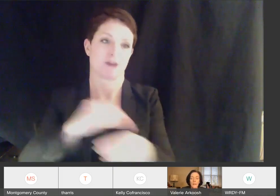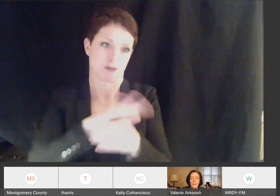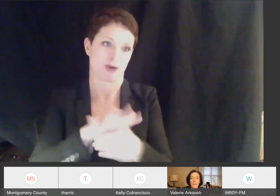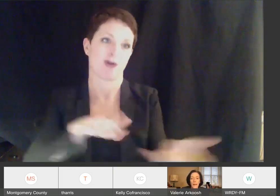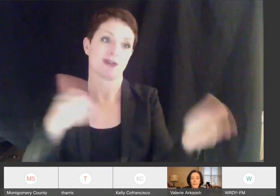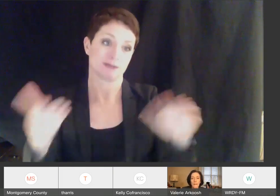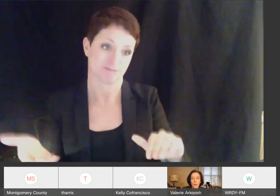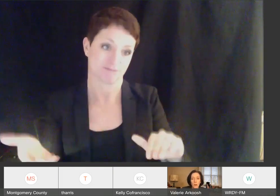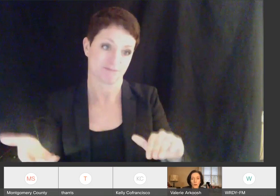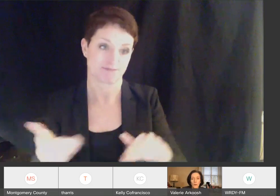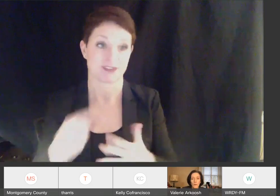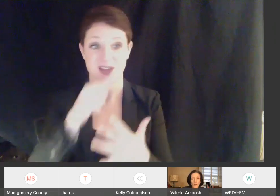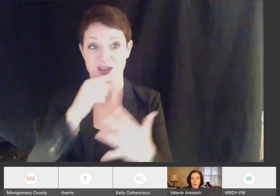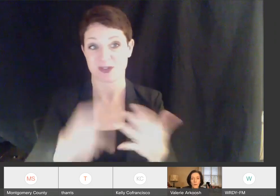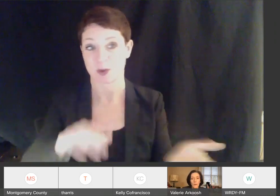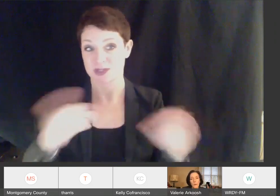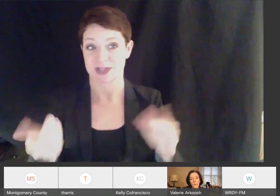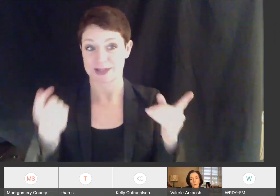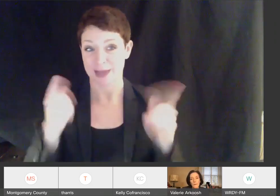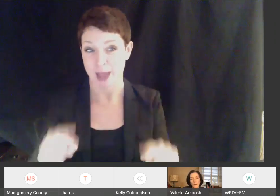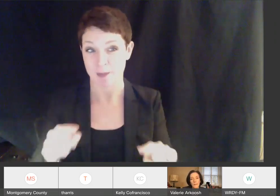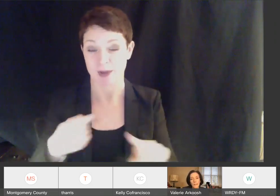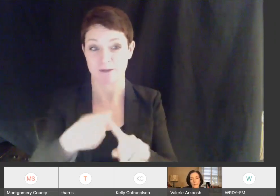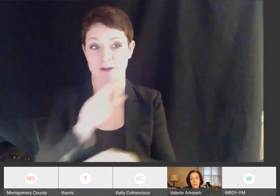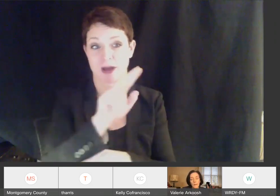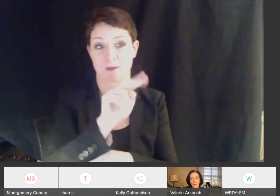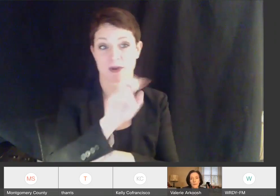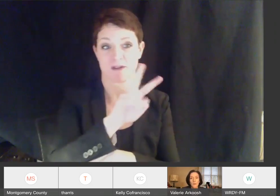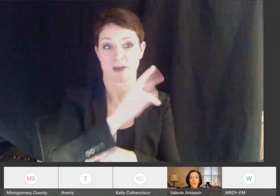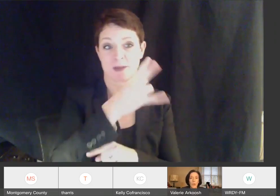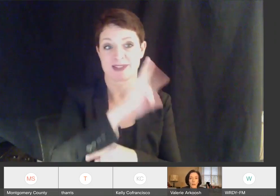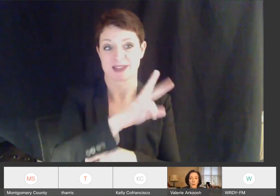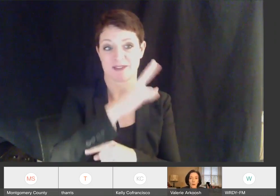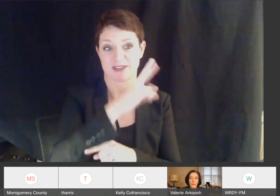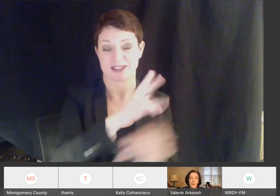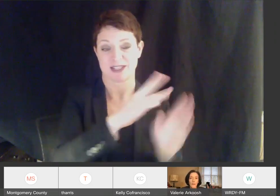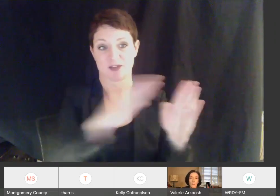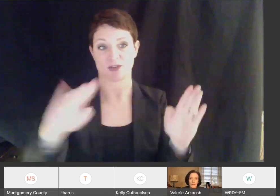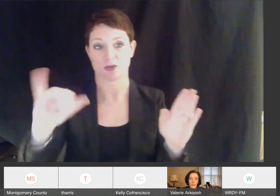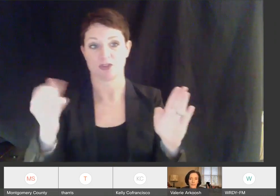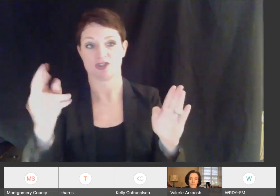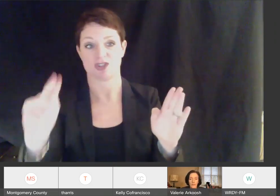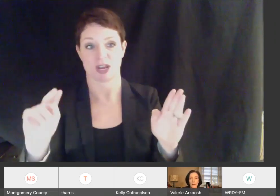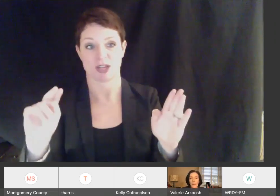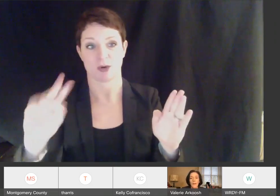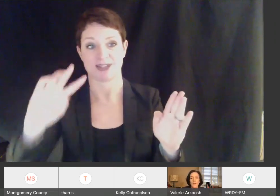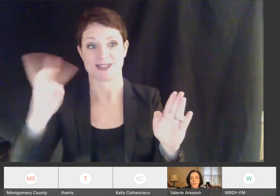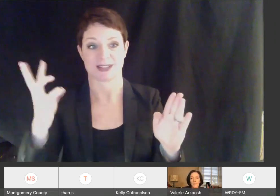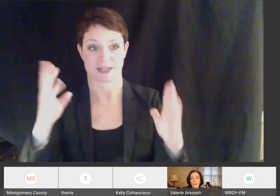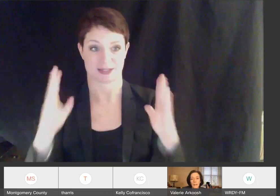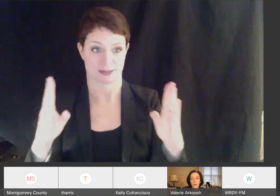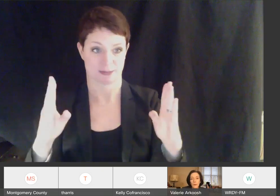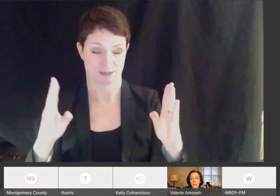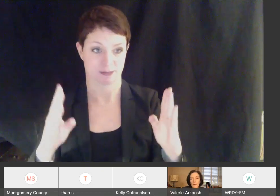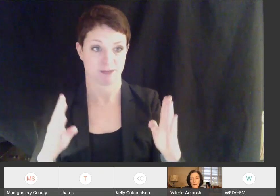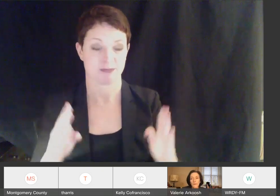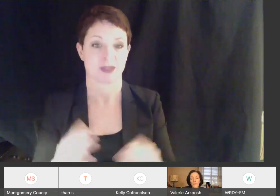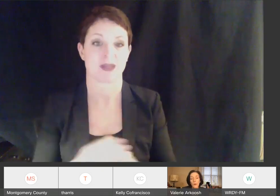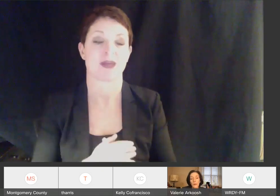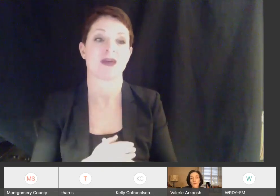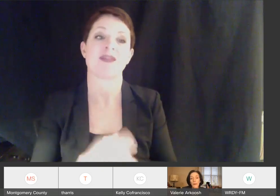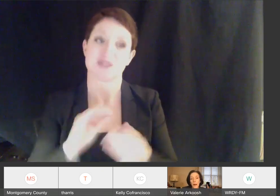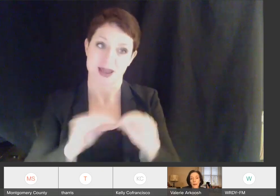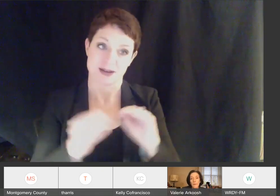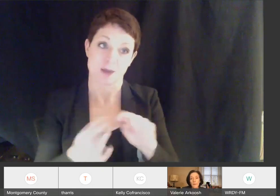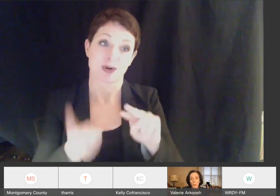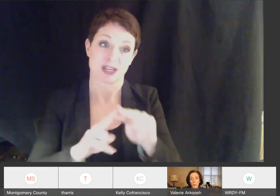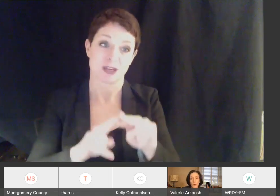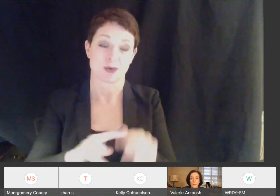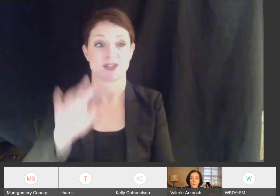These deaths occurred from November the 17th to January the 6th. This is an increase of 45 reported